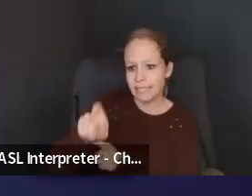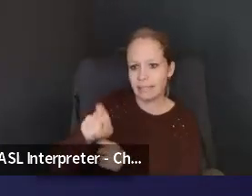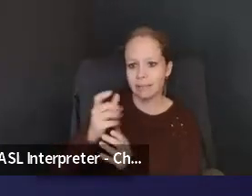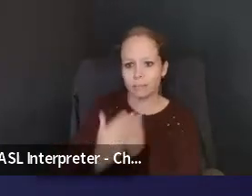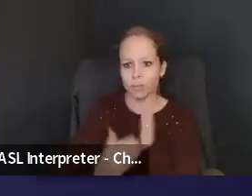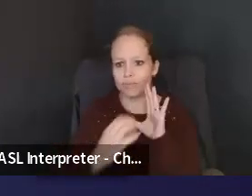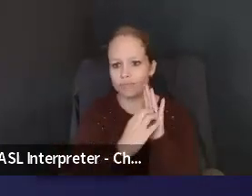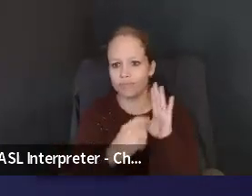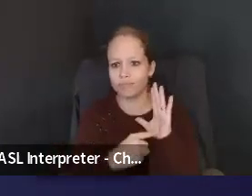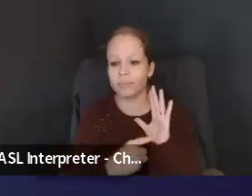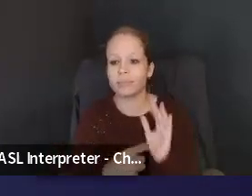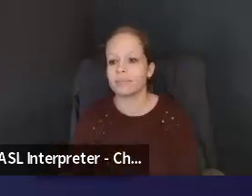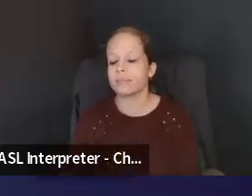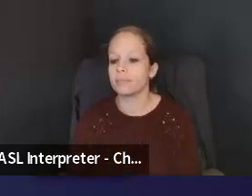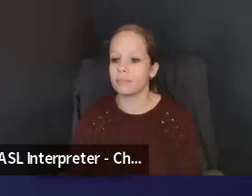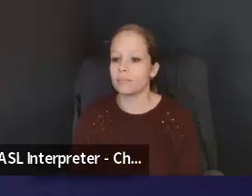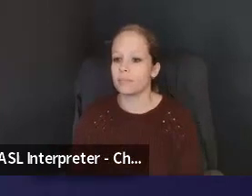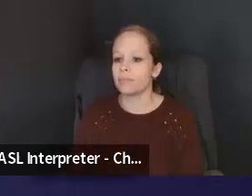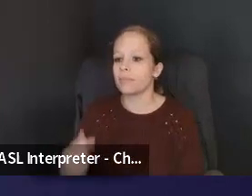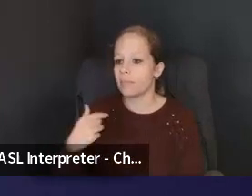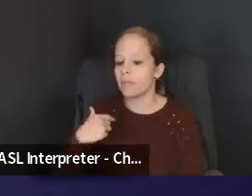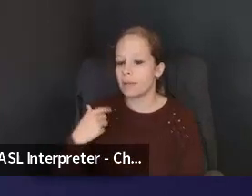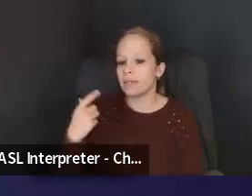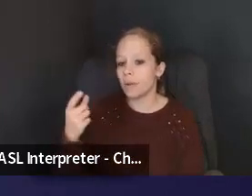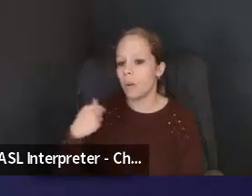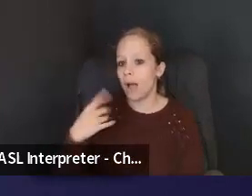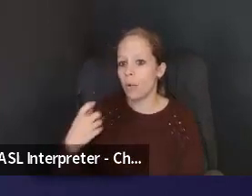one of the things I would refer back to what Dr. Rumrill said earlier is when we've done